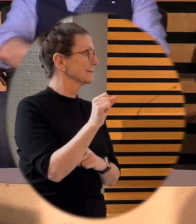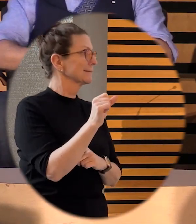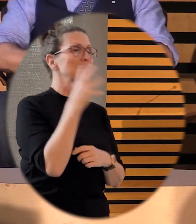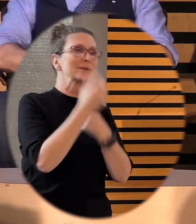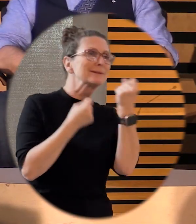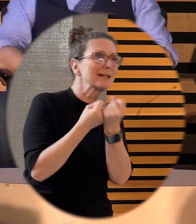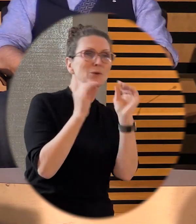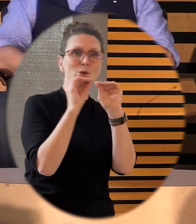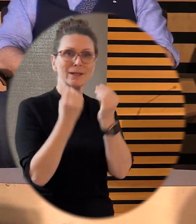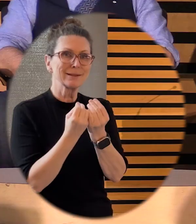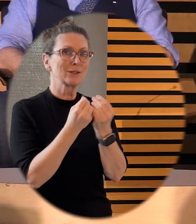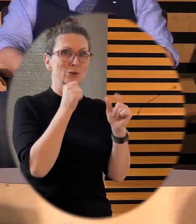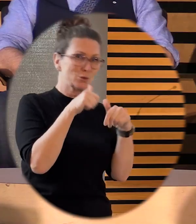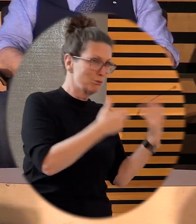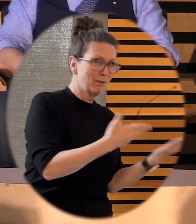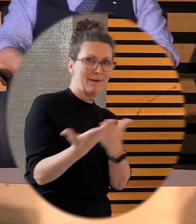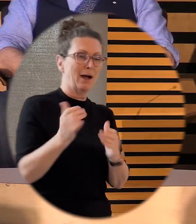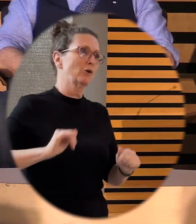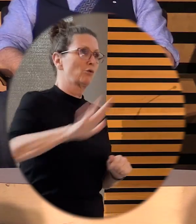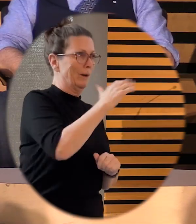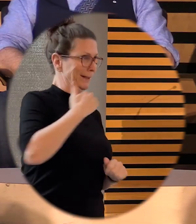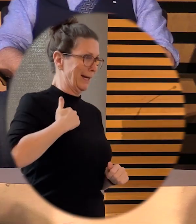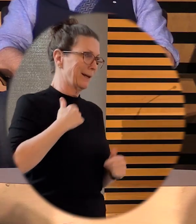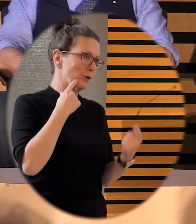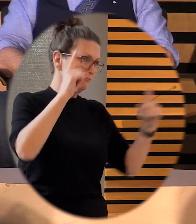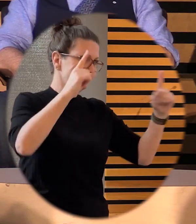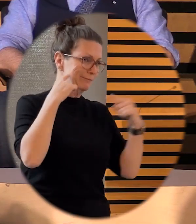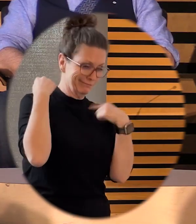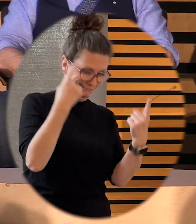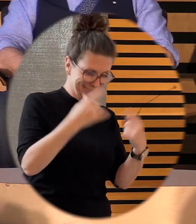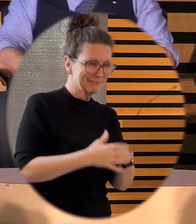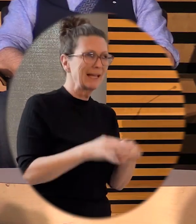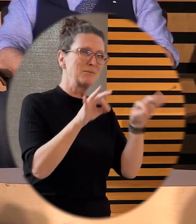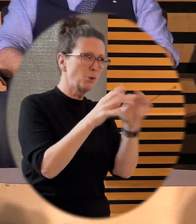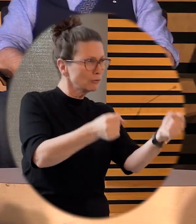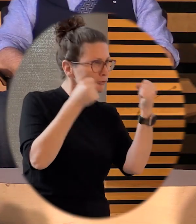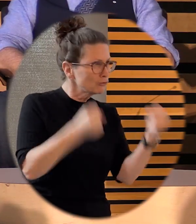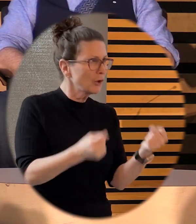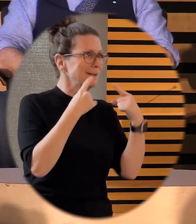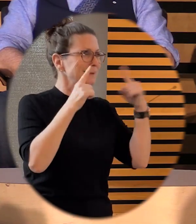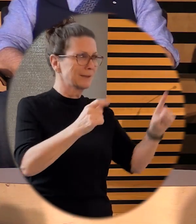across Canada. The theme for 2026 is building a strong accessible Canada. Additionally,